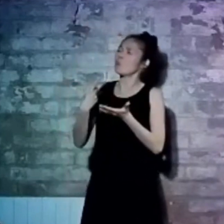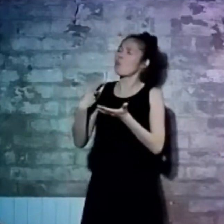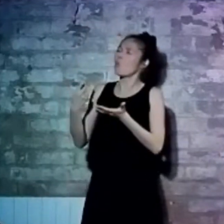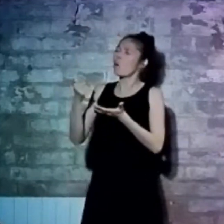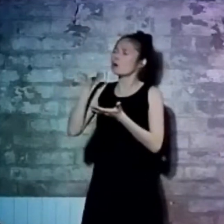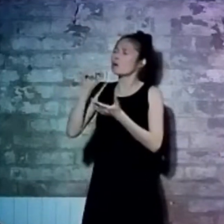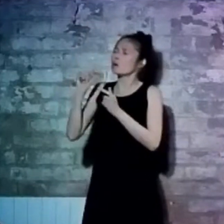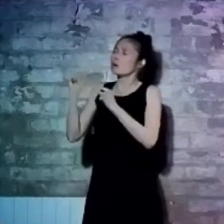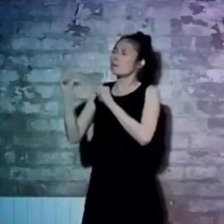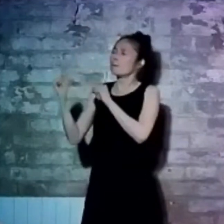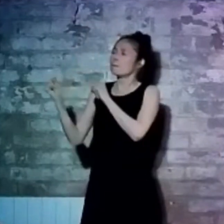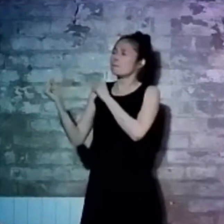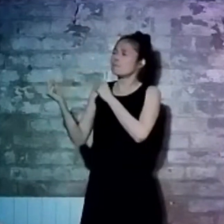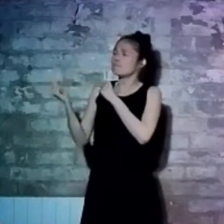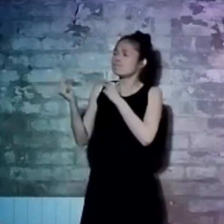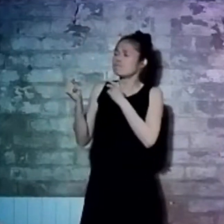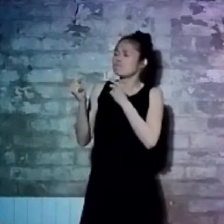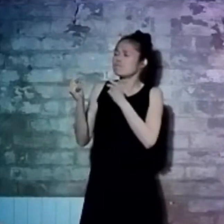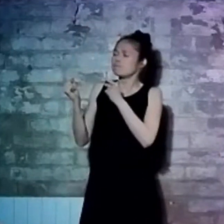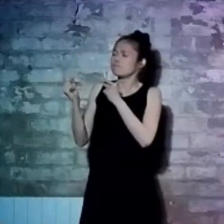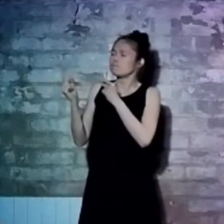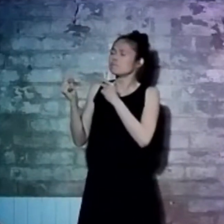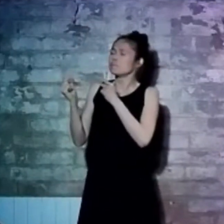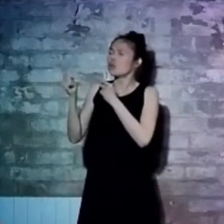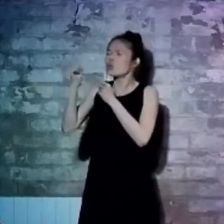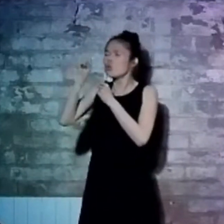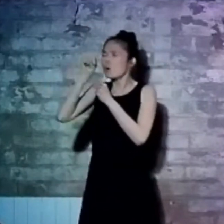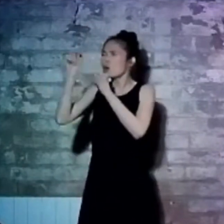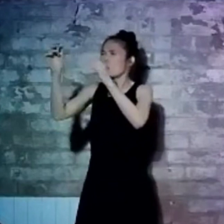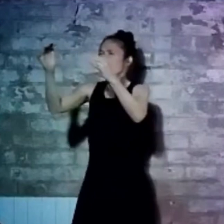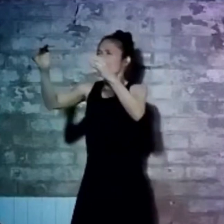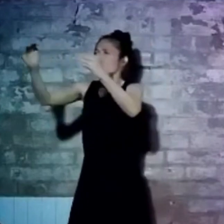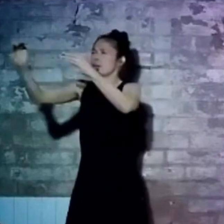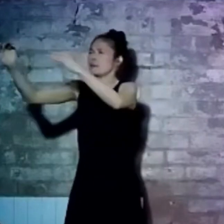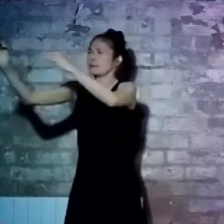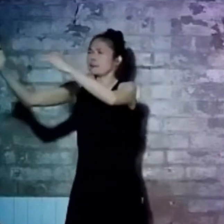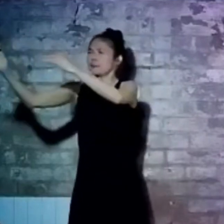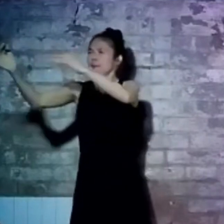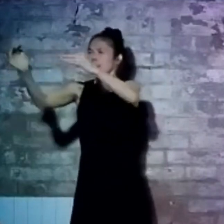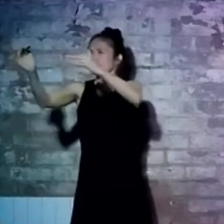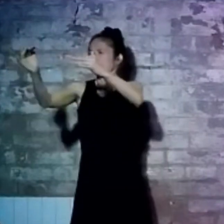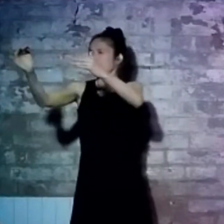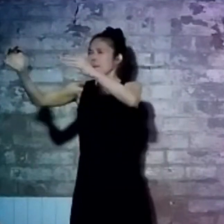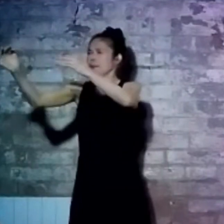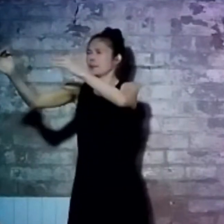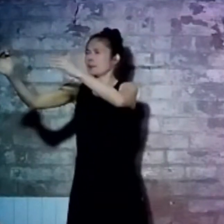Both too, know we the scene & the common enmity to the plight of our kind’s condition.